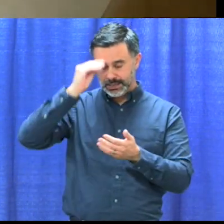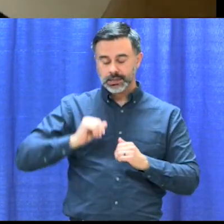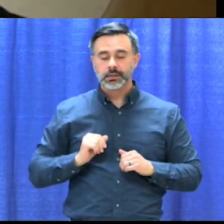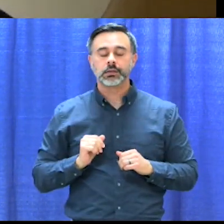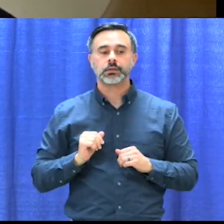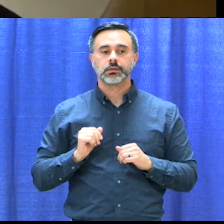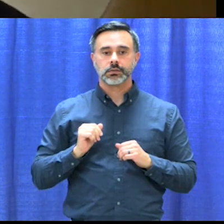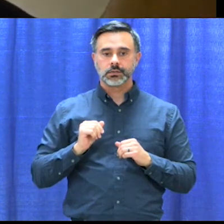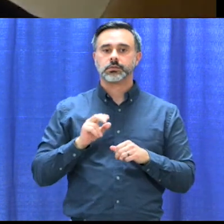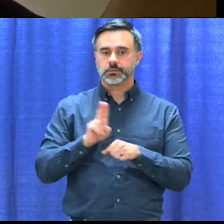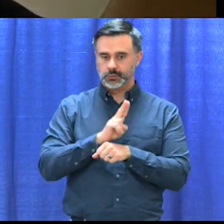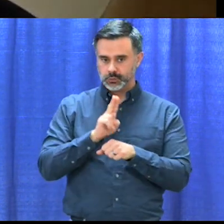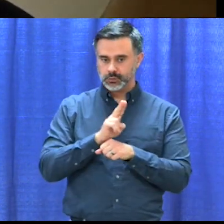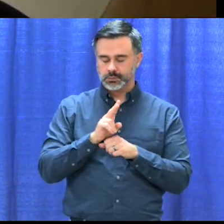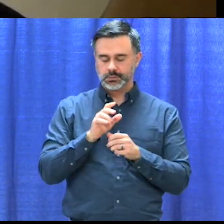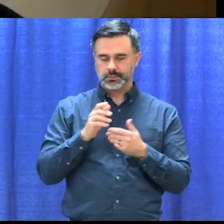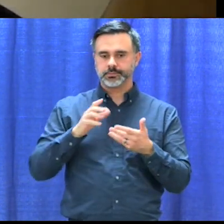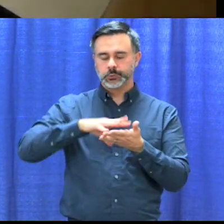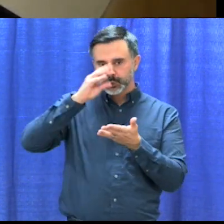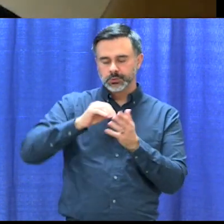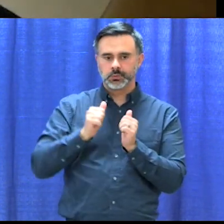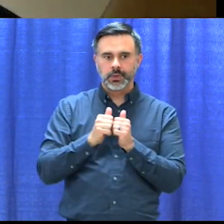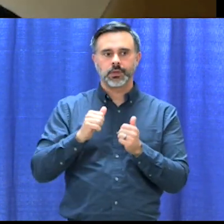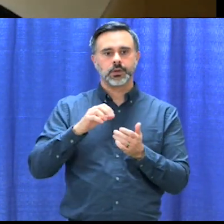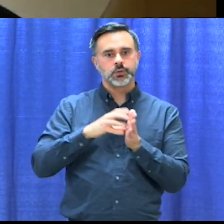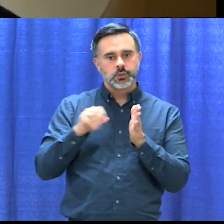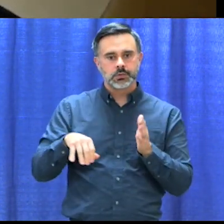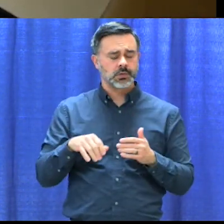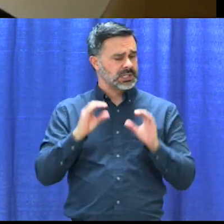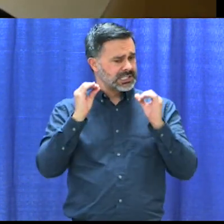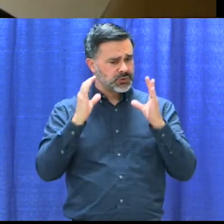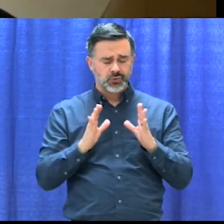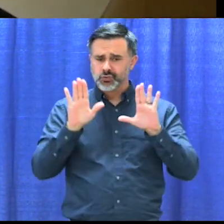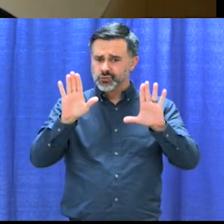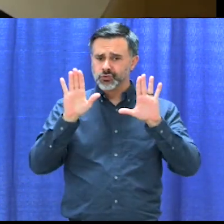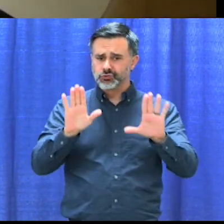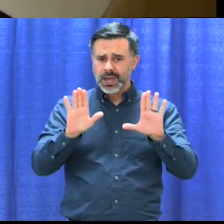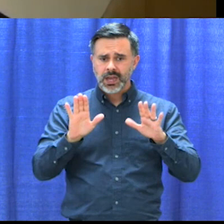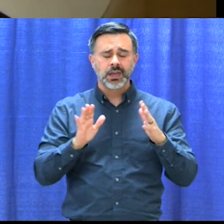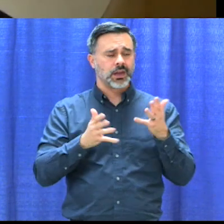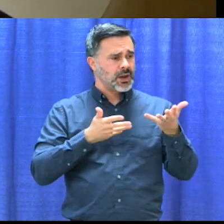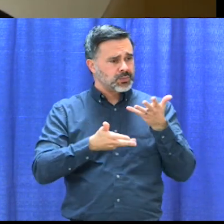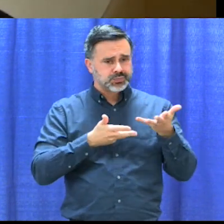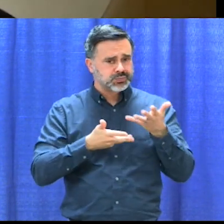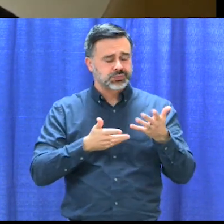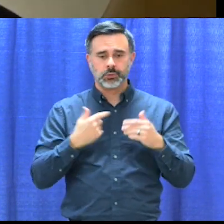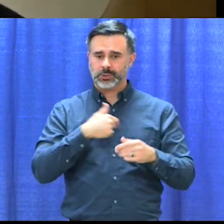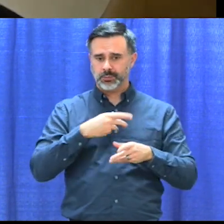with our students. Our teachers did a fantastic job these past two weeks as we provided packets and resources